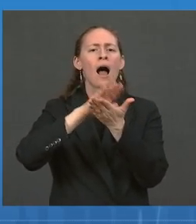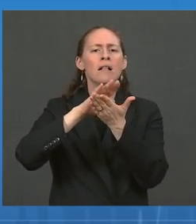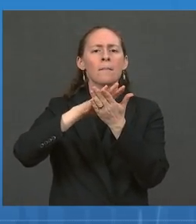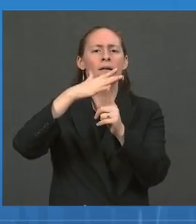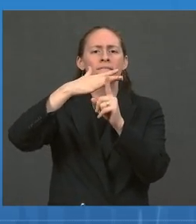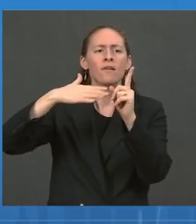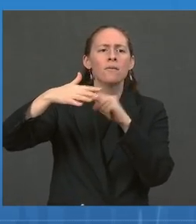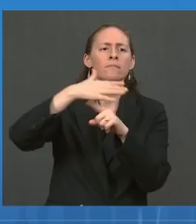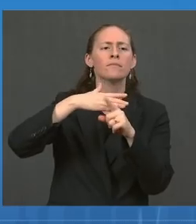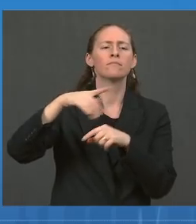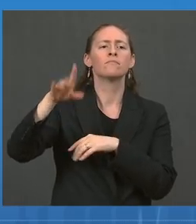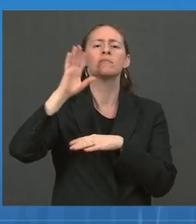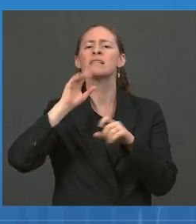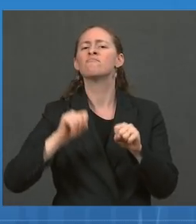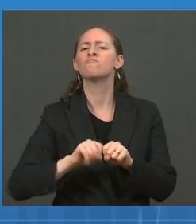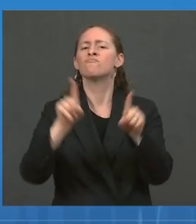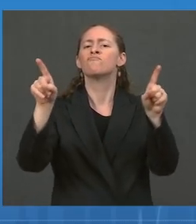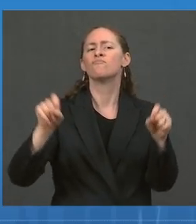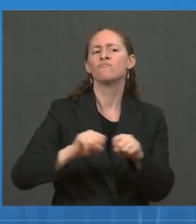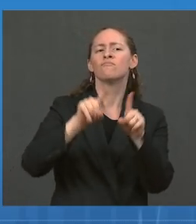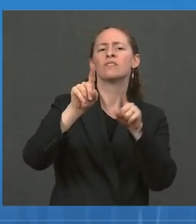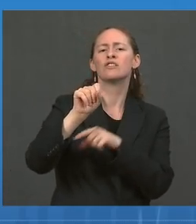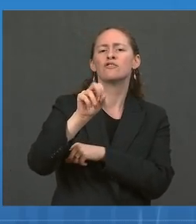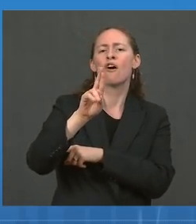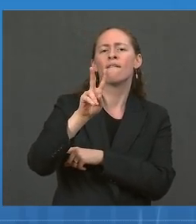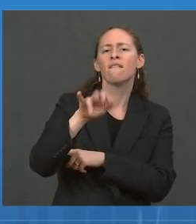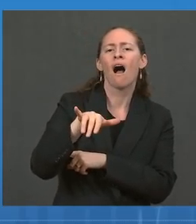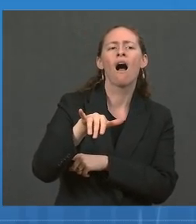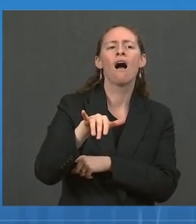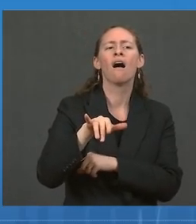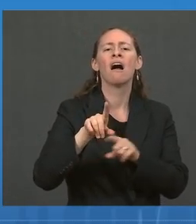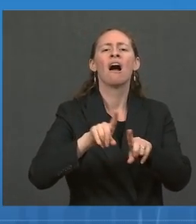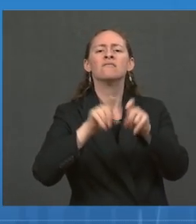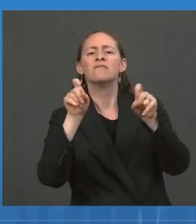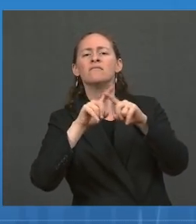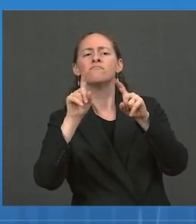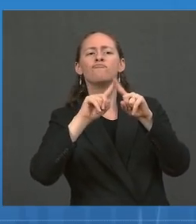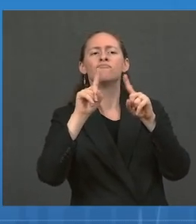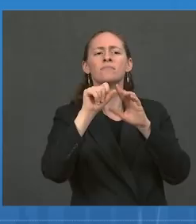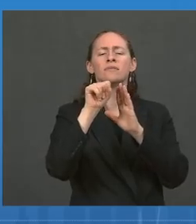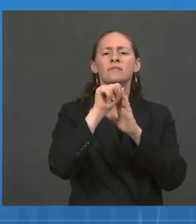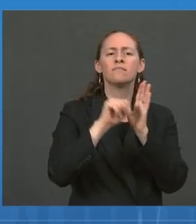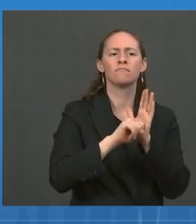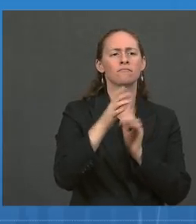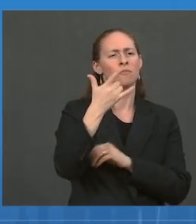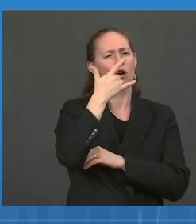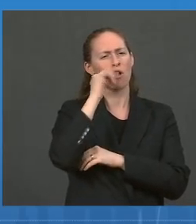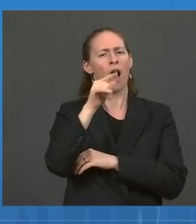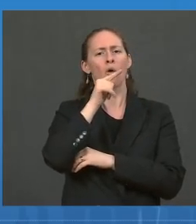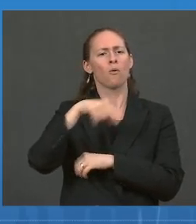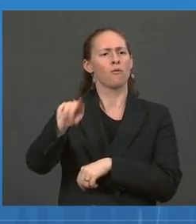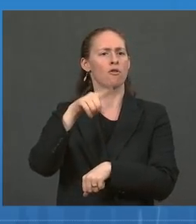in collaboration with numerous states, to understand the impact of long COVID as well. Mr. Zients: Next question, please.